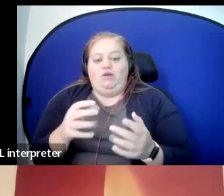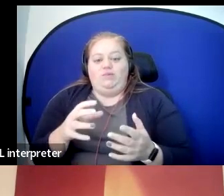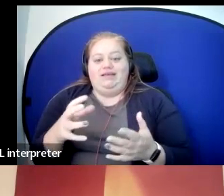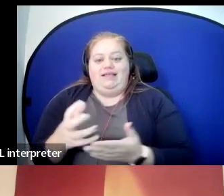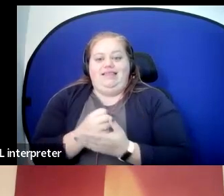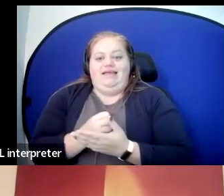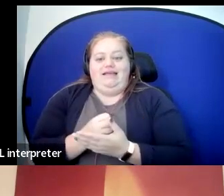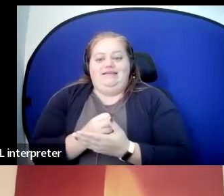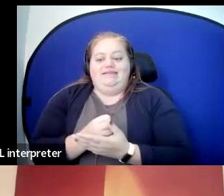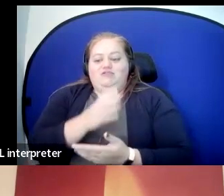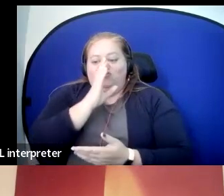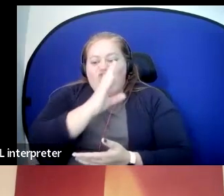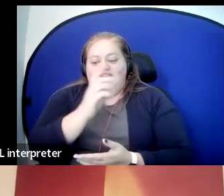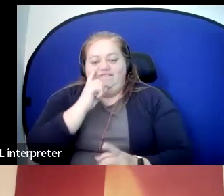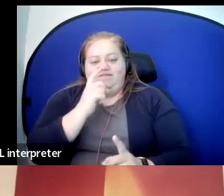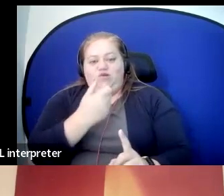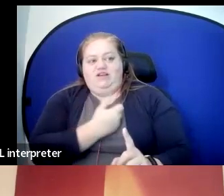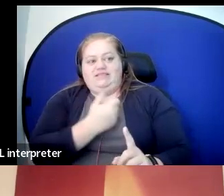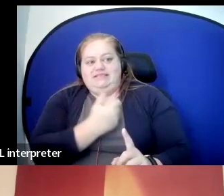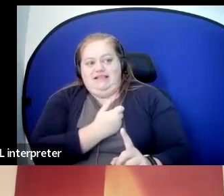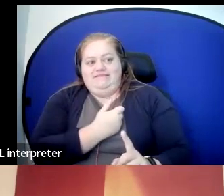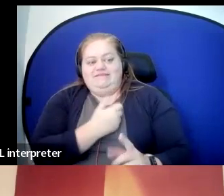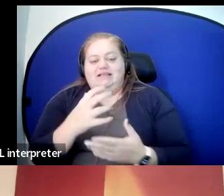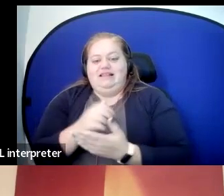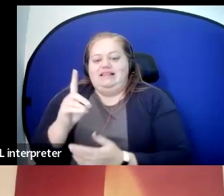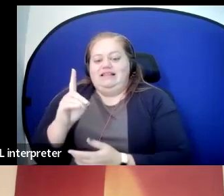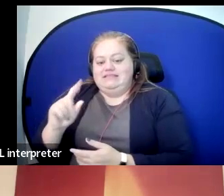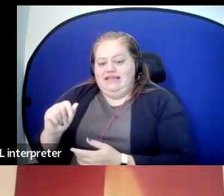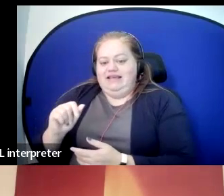ourselves and then create data sets of our own